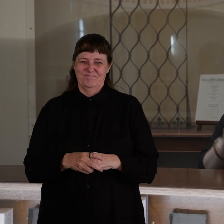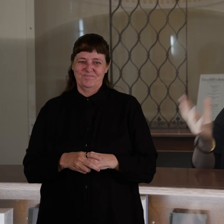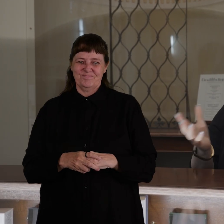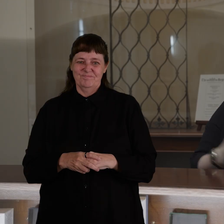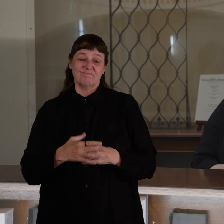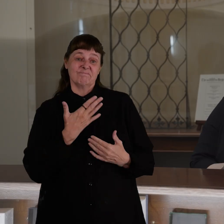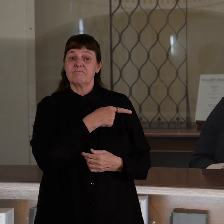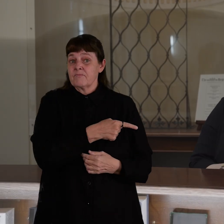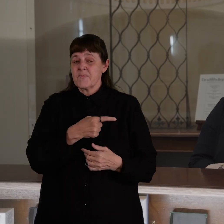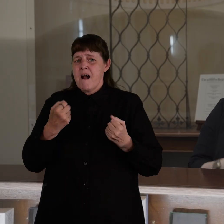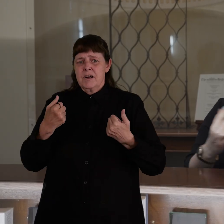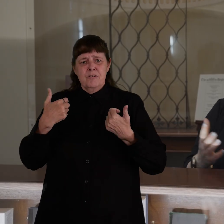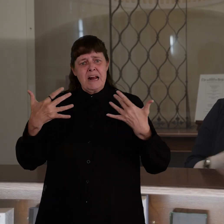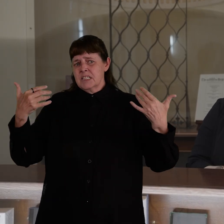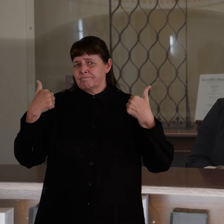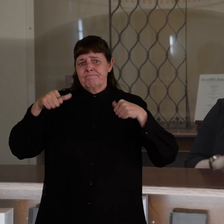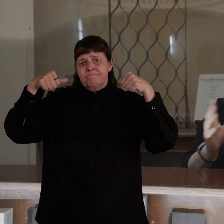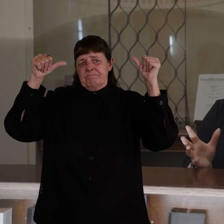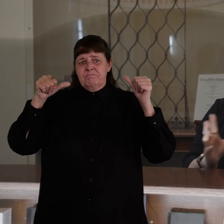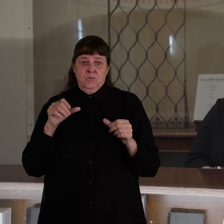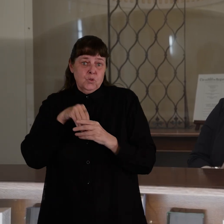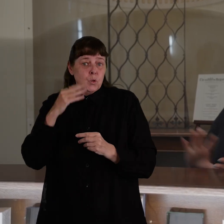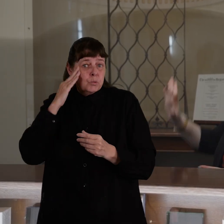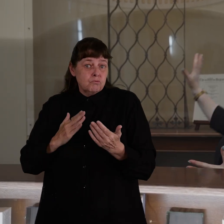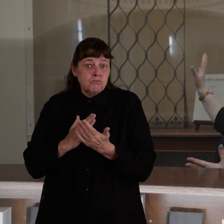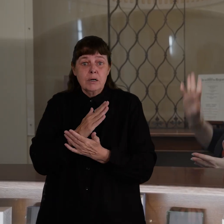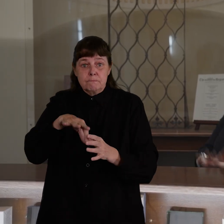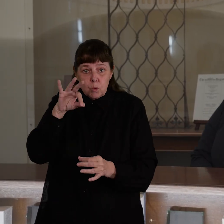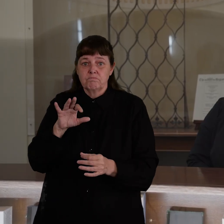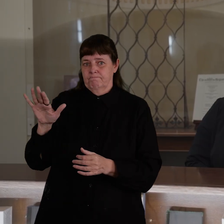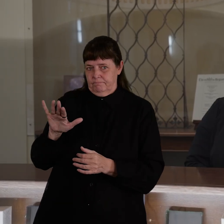She has many other achievements in the women's voting rights space, but we're quite privileged